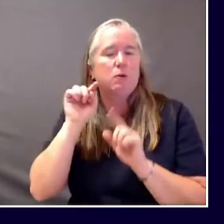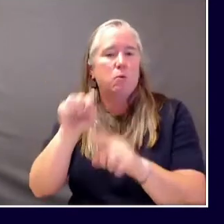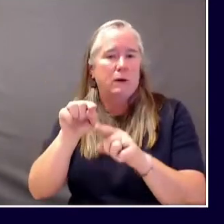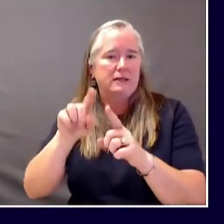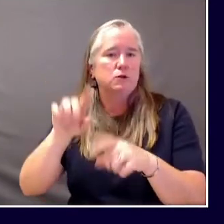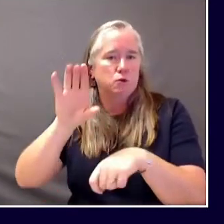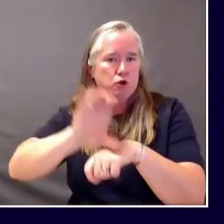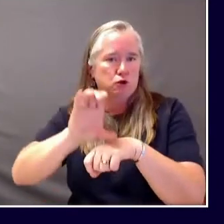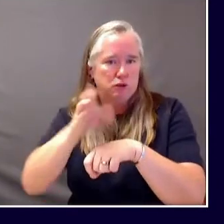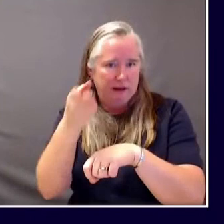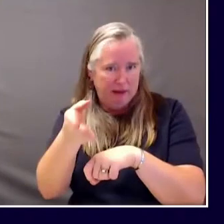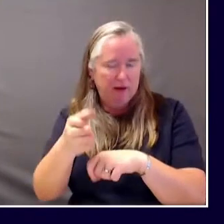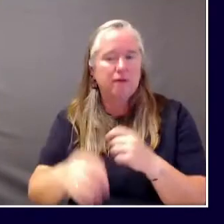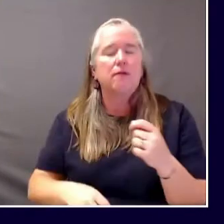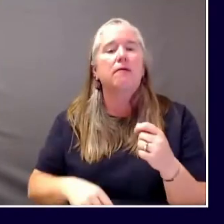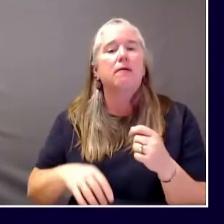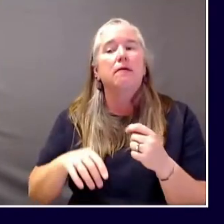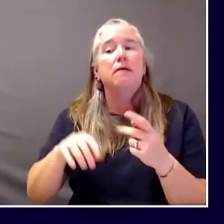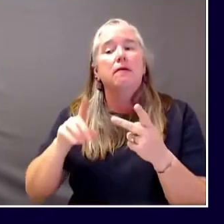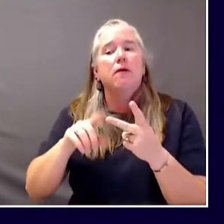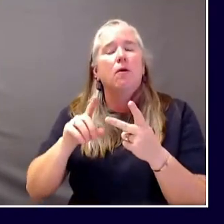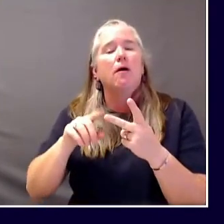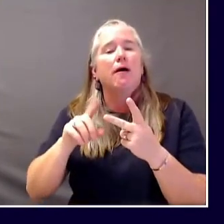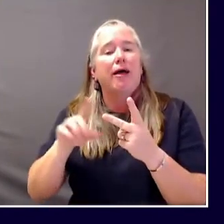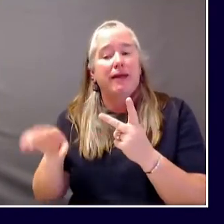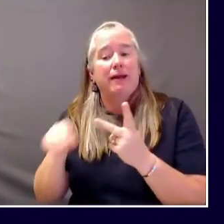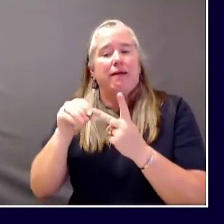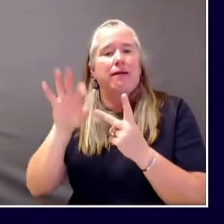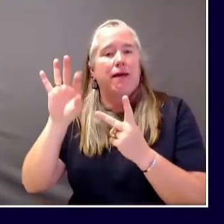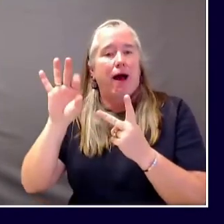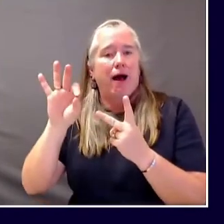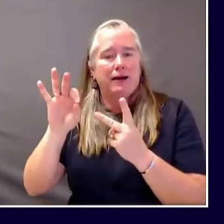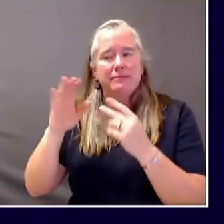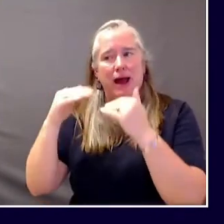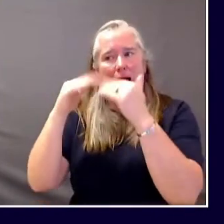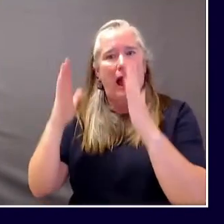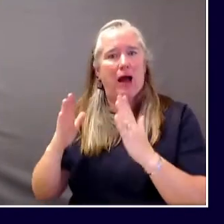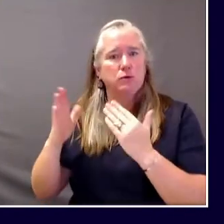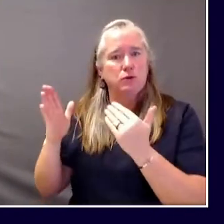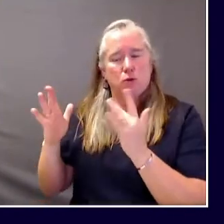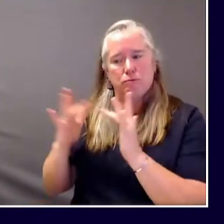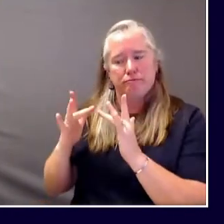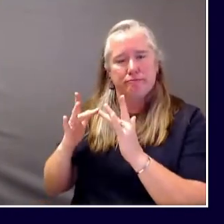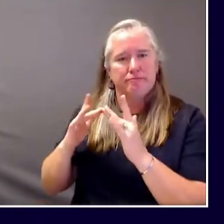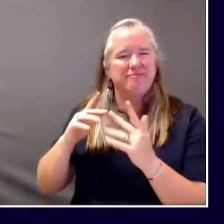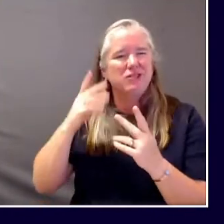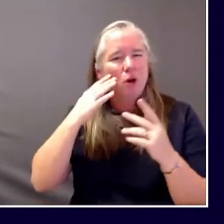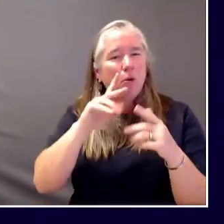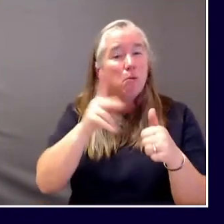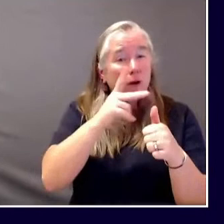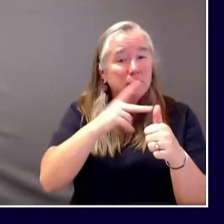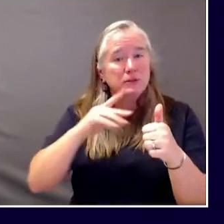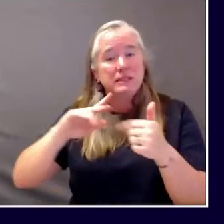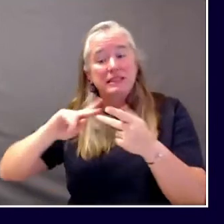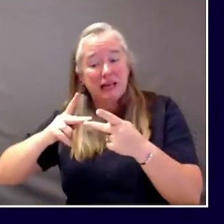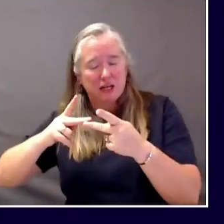cases are among their close